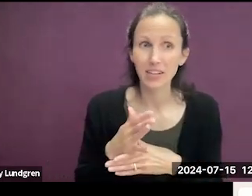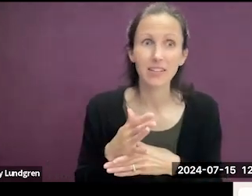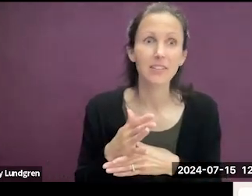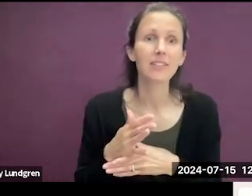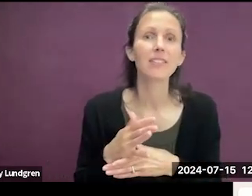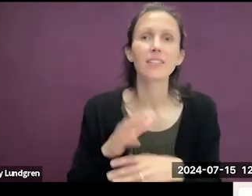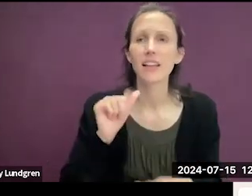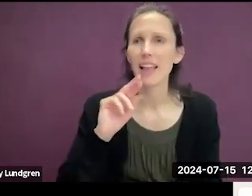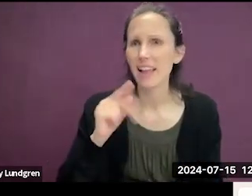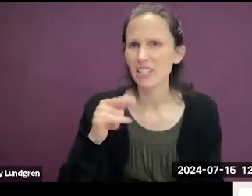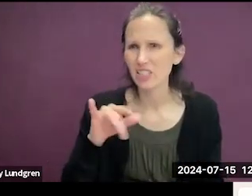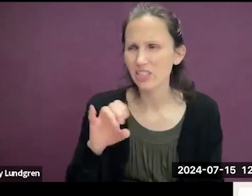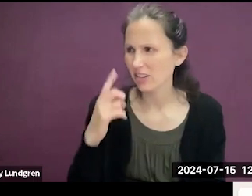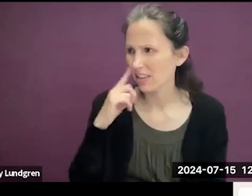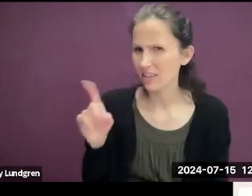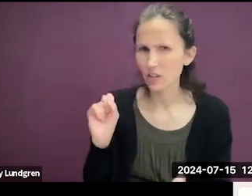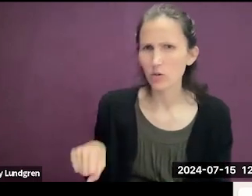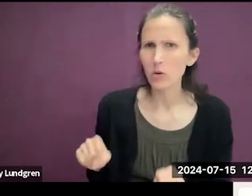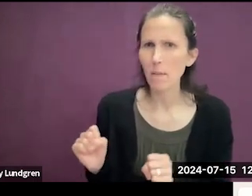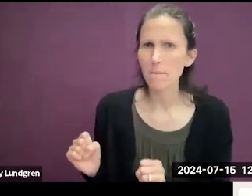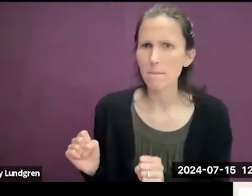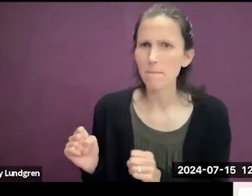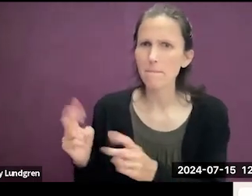Angie, I think maybe you can pop that into the chat for me.